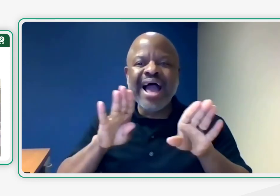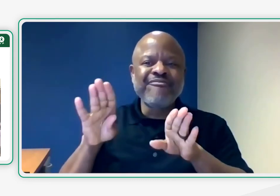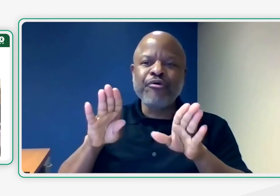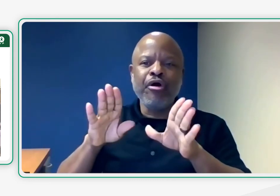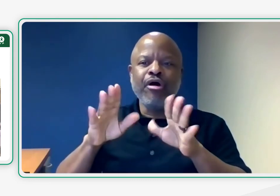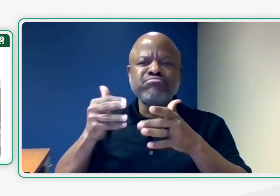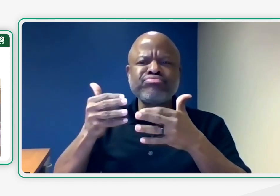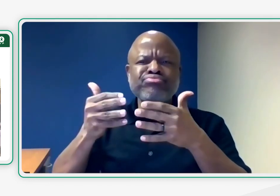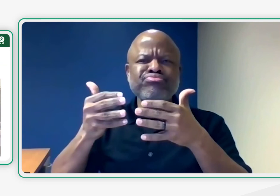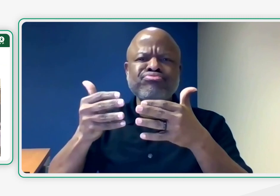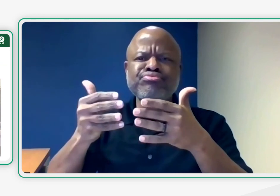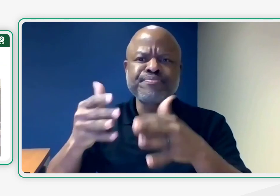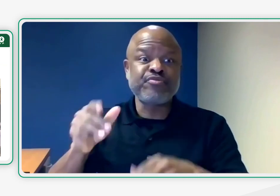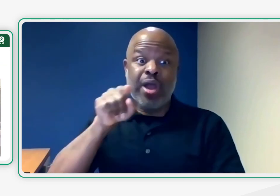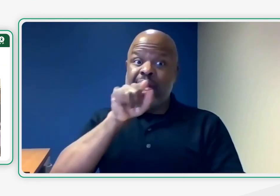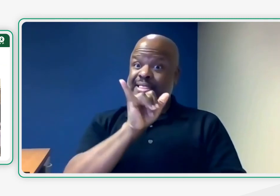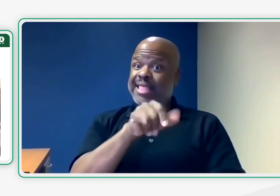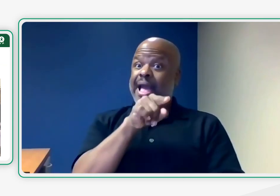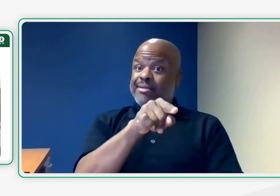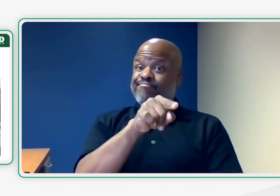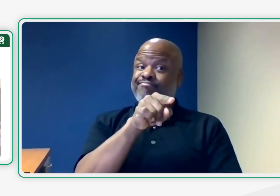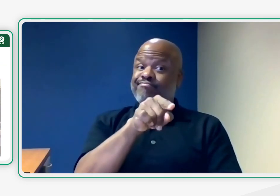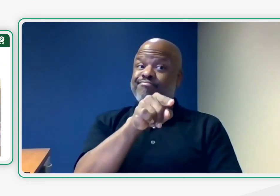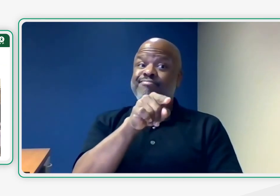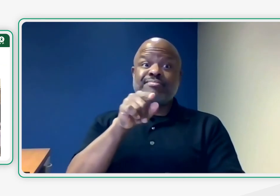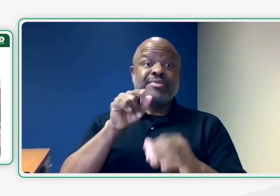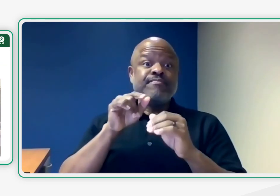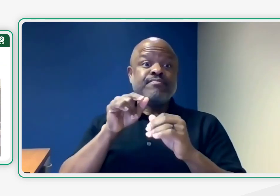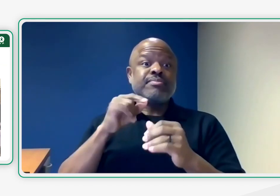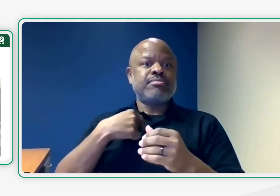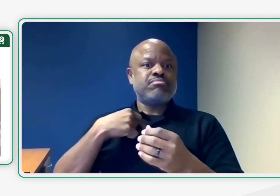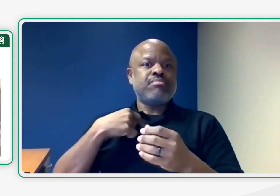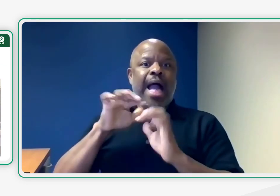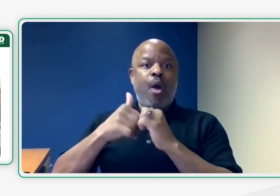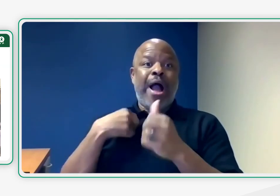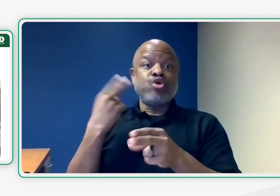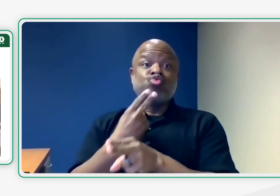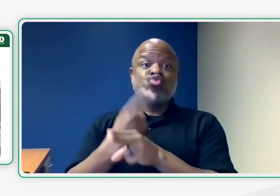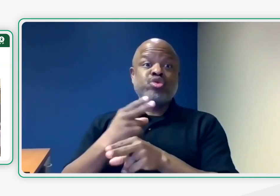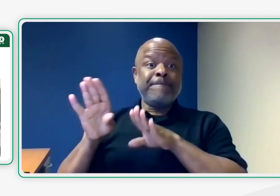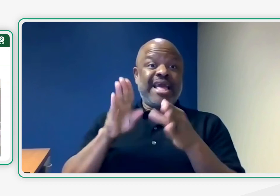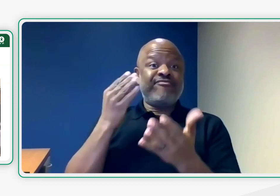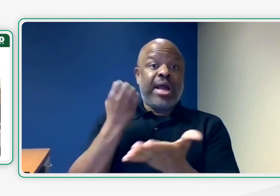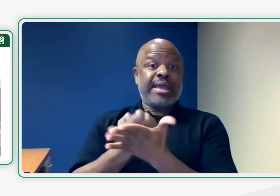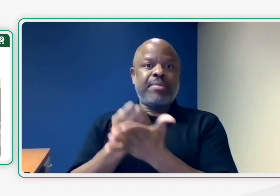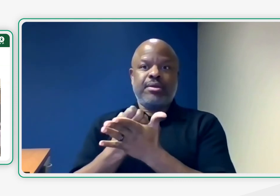involved with my finances, my thinking, my behaviors, all leading up to this point.